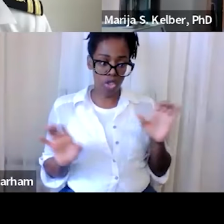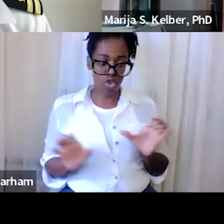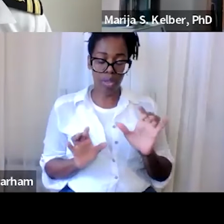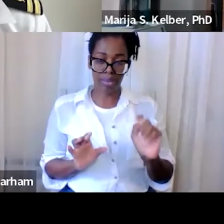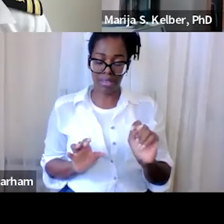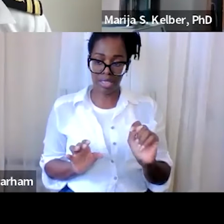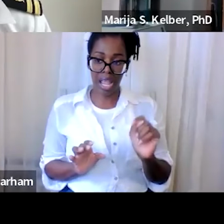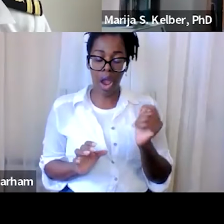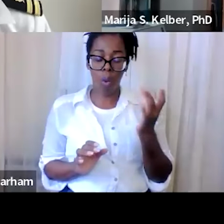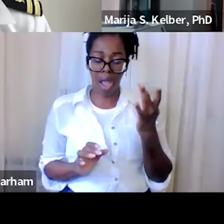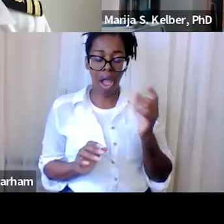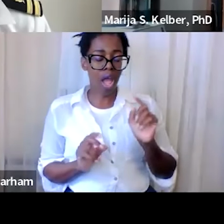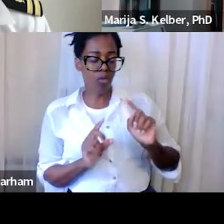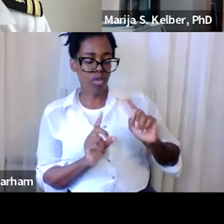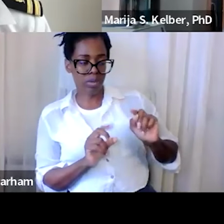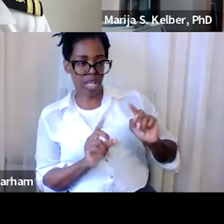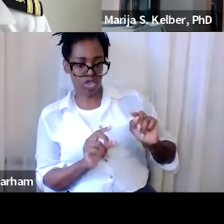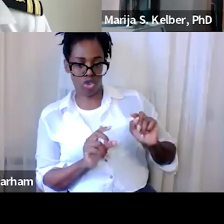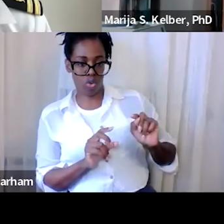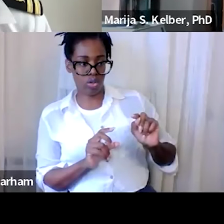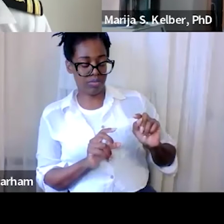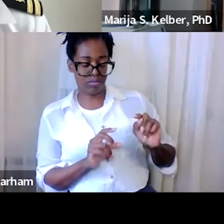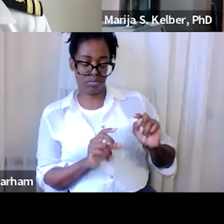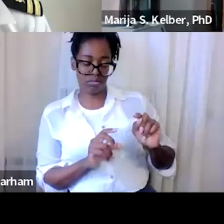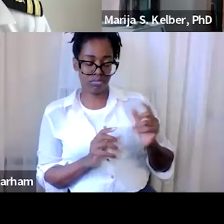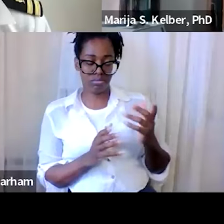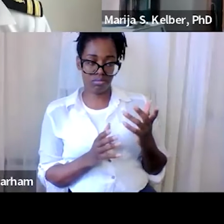in response to difficulties arising from my deployments.